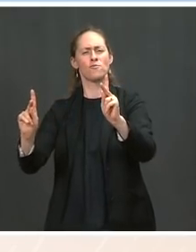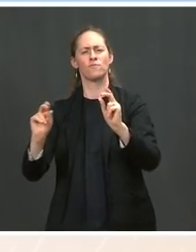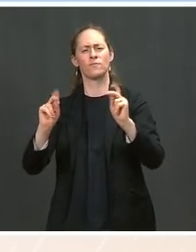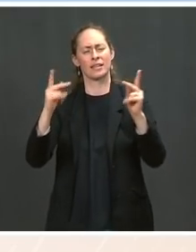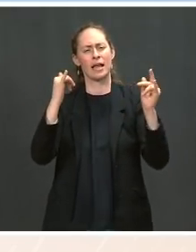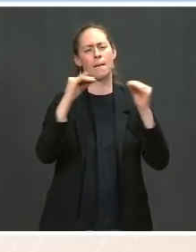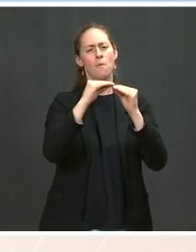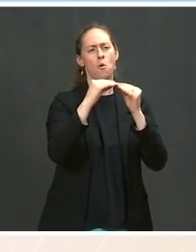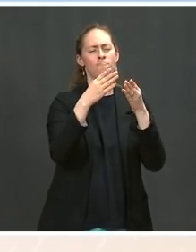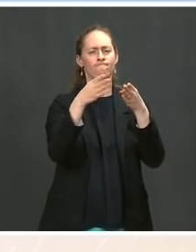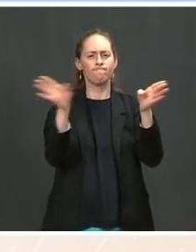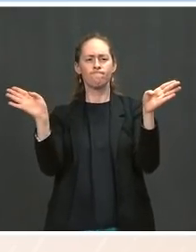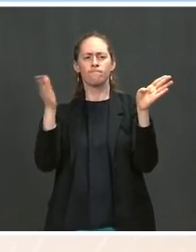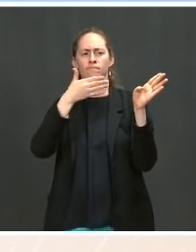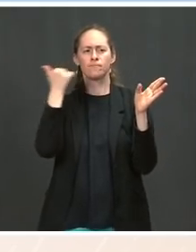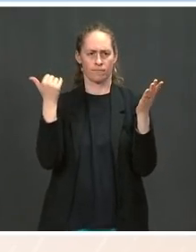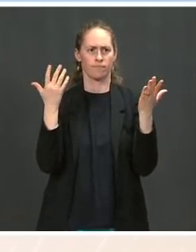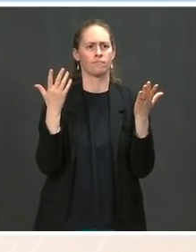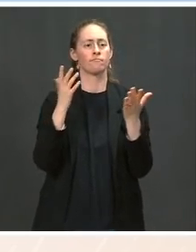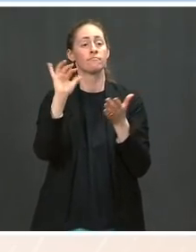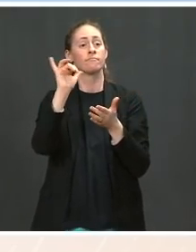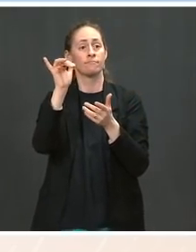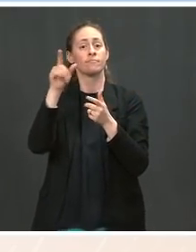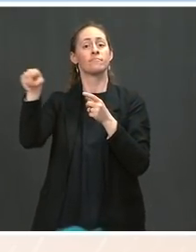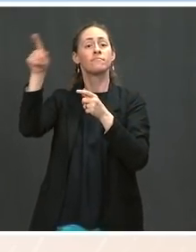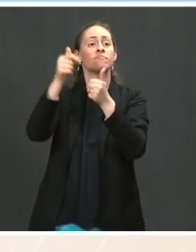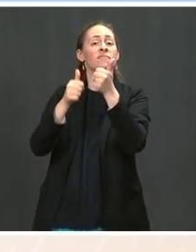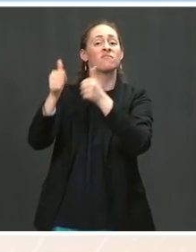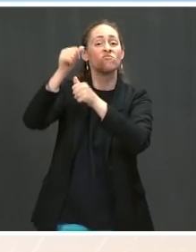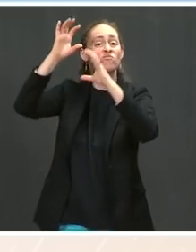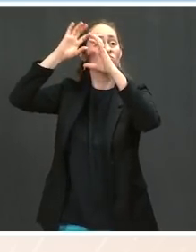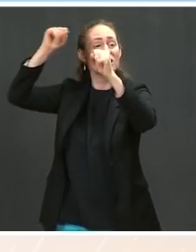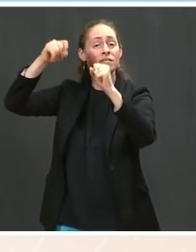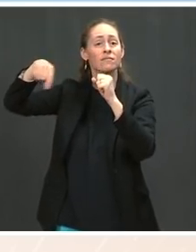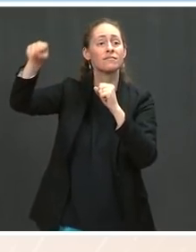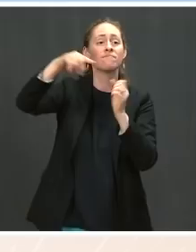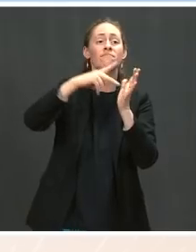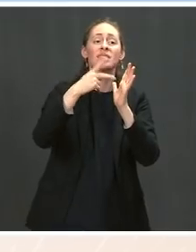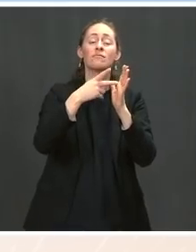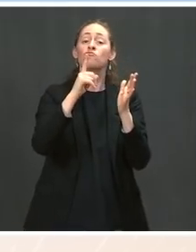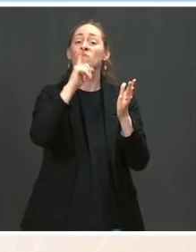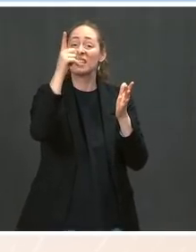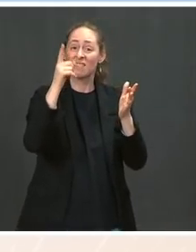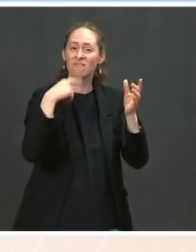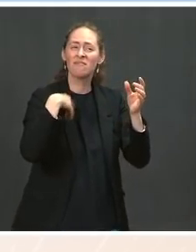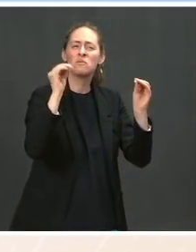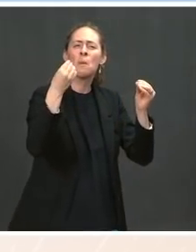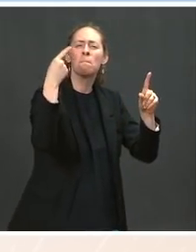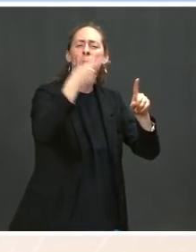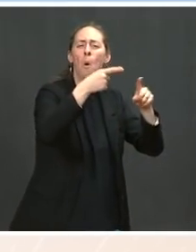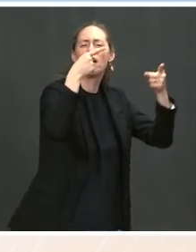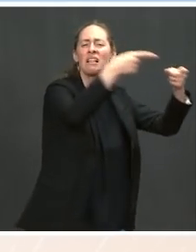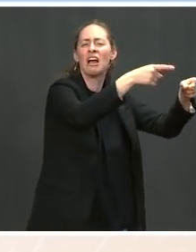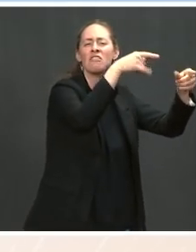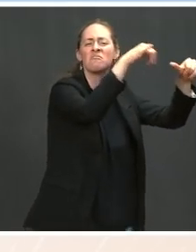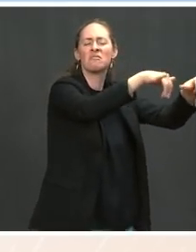is that having a presence there is not in our interest. The Press: One Iran question for you. You've repeatedly said in the past couple of days